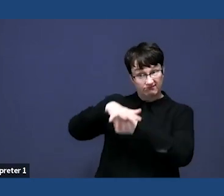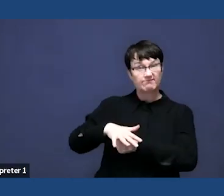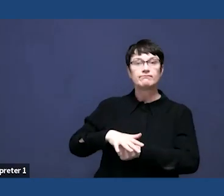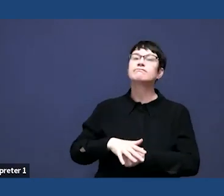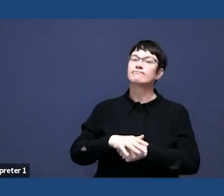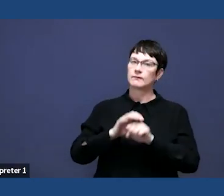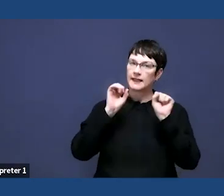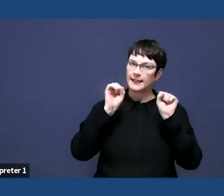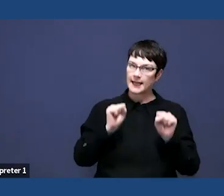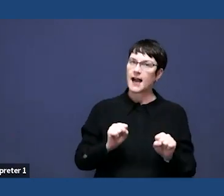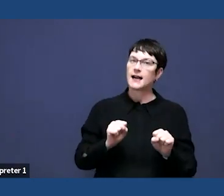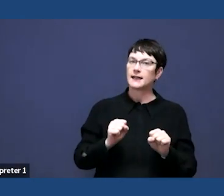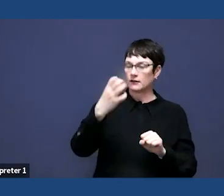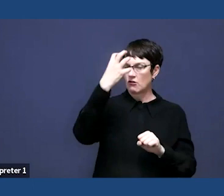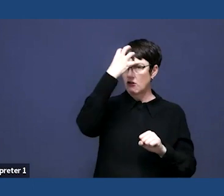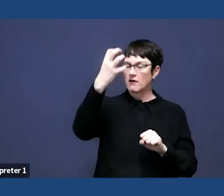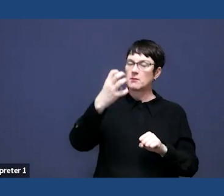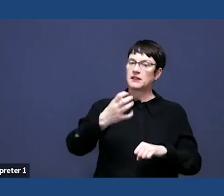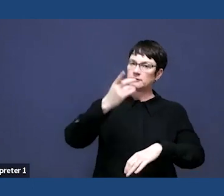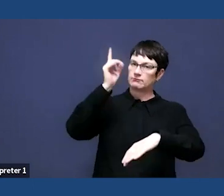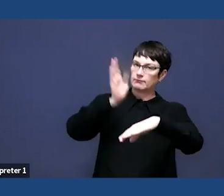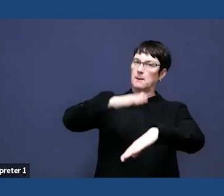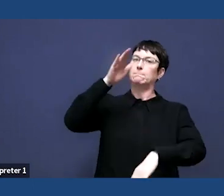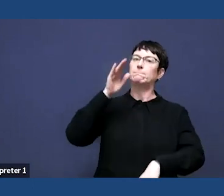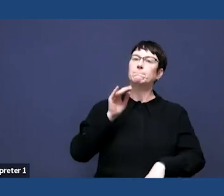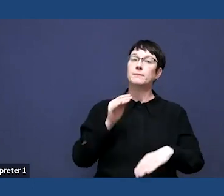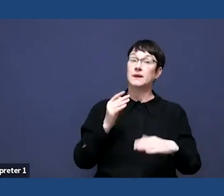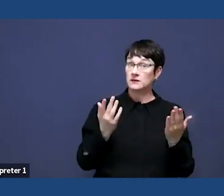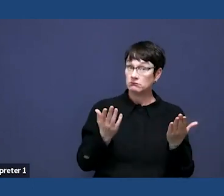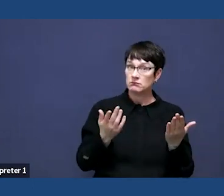We have to change the narrative. We have to -- if feels like it's a fashion.